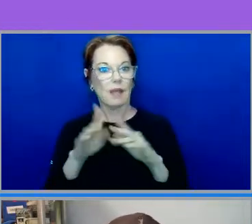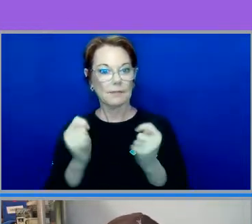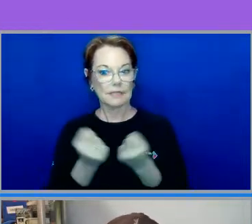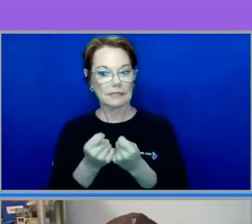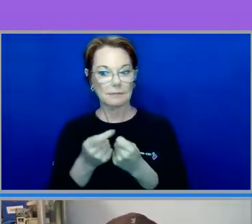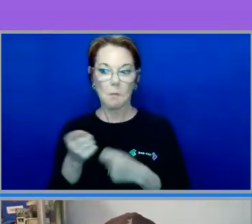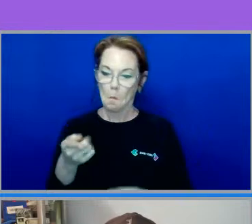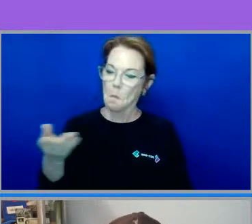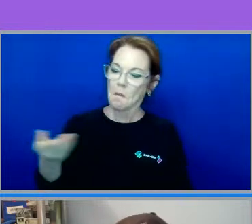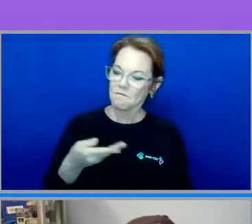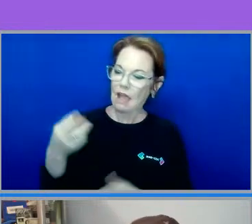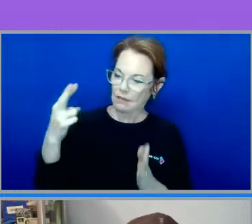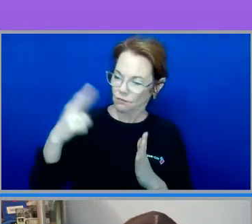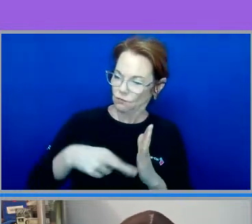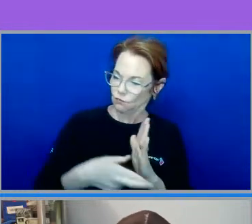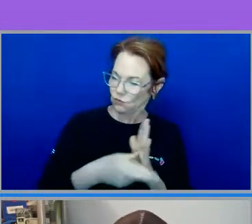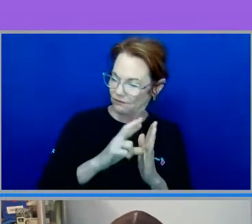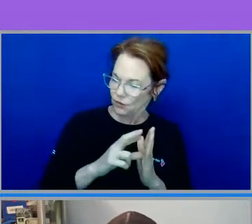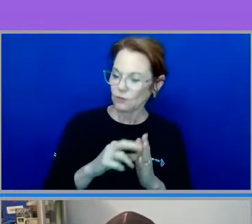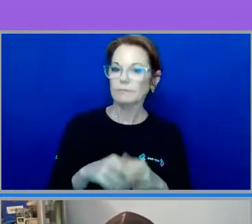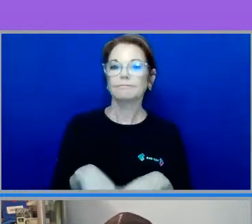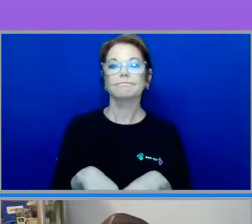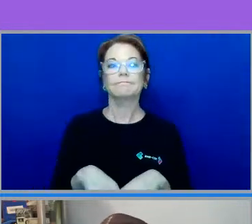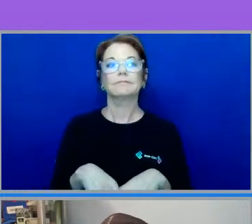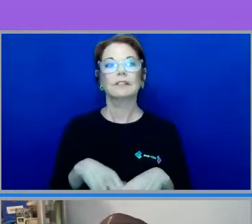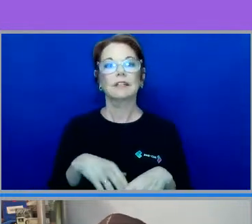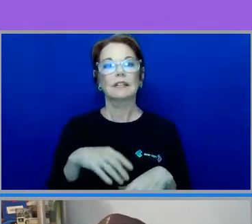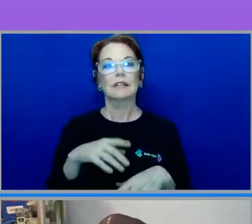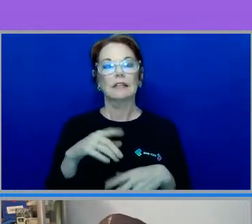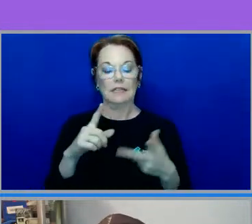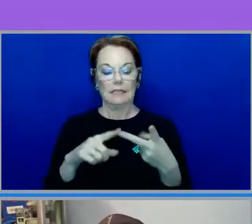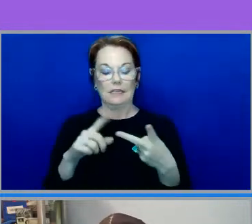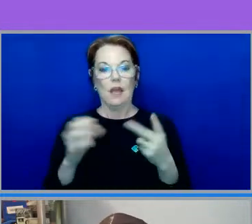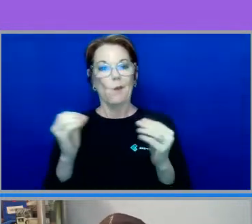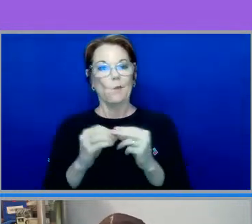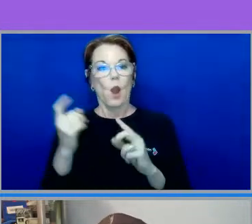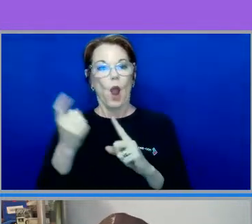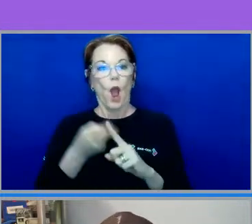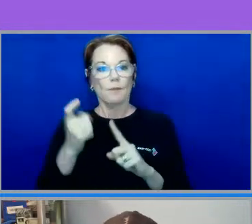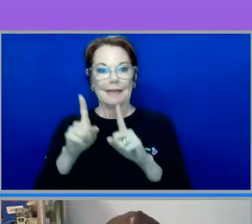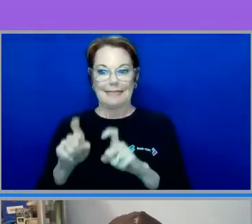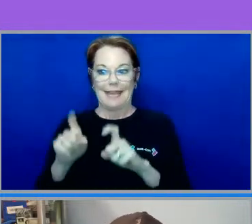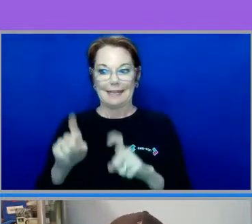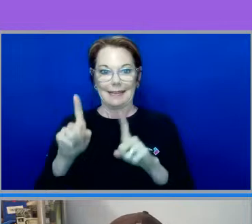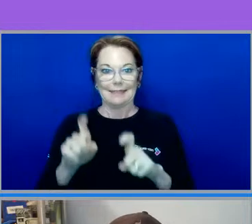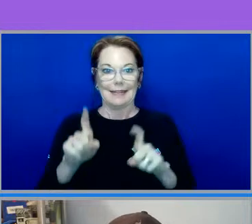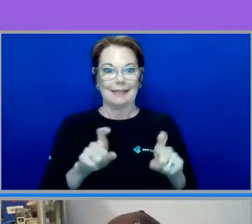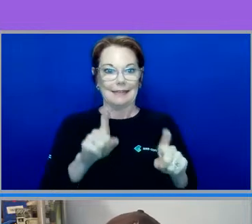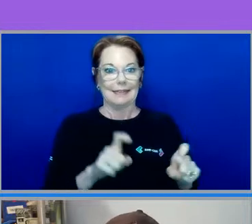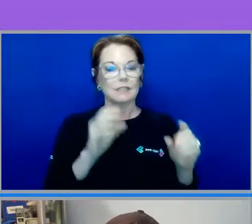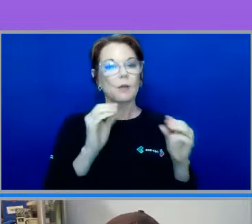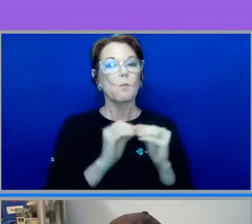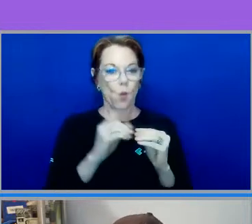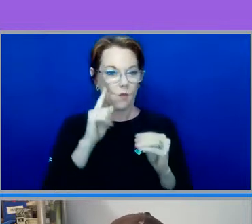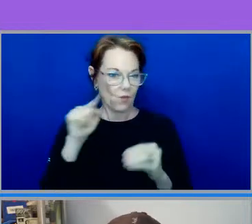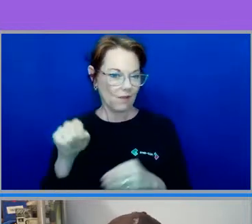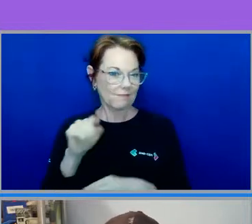code, their code changes, and two more automated tests are